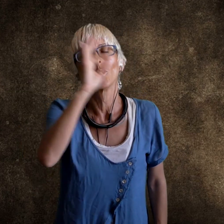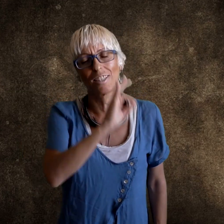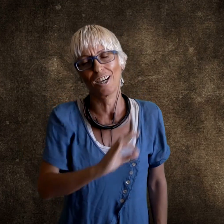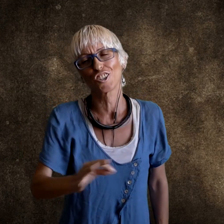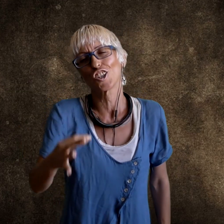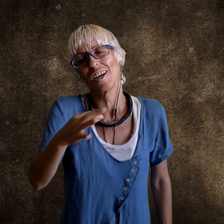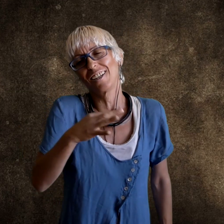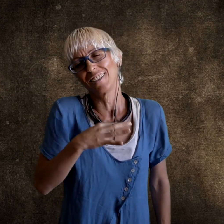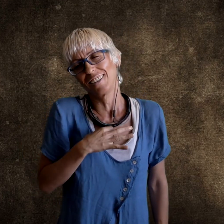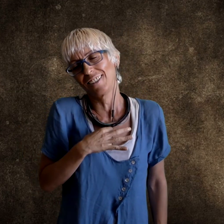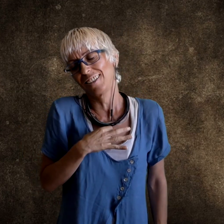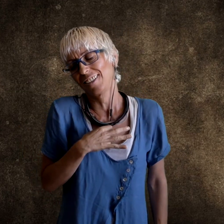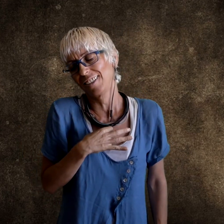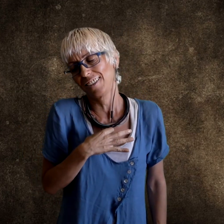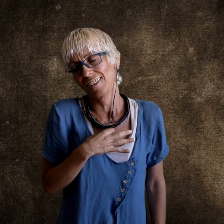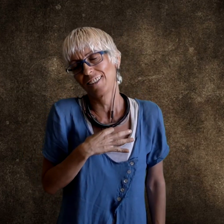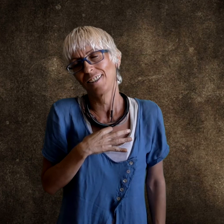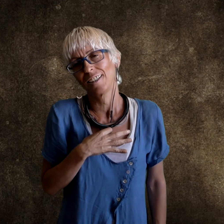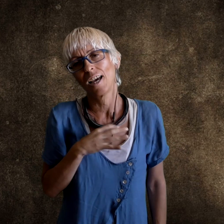still mine